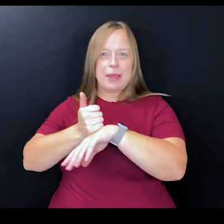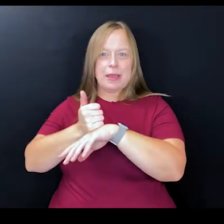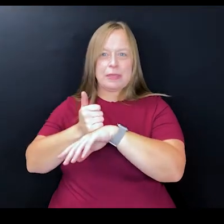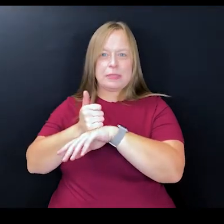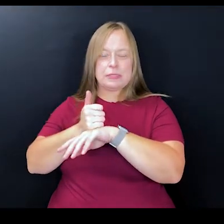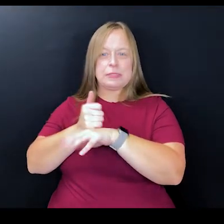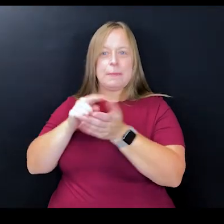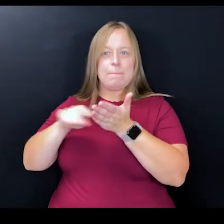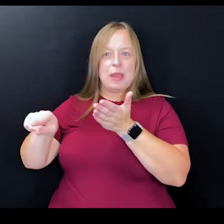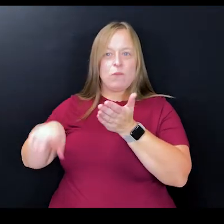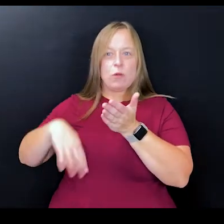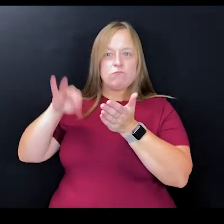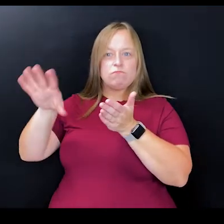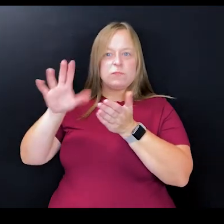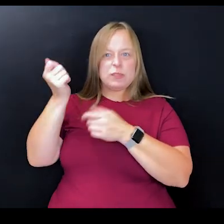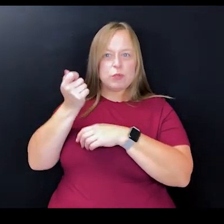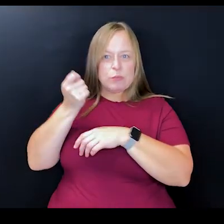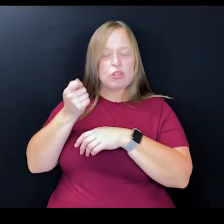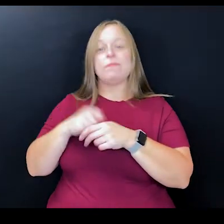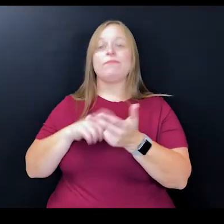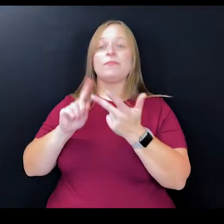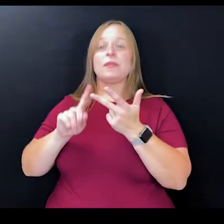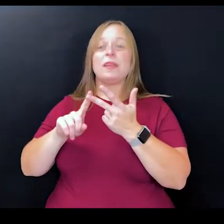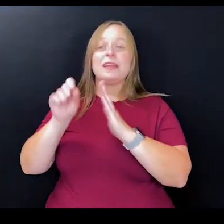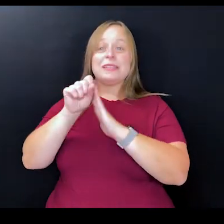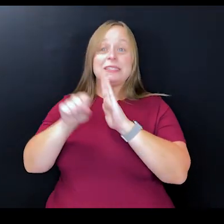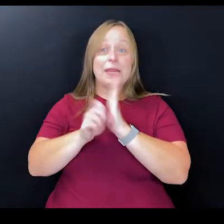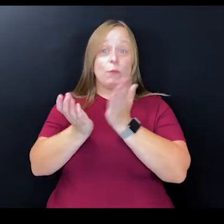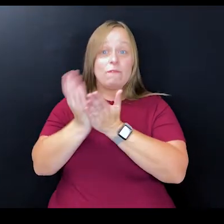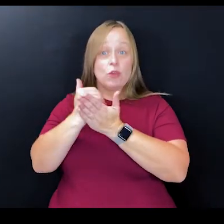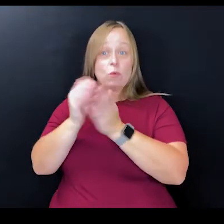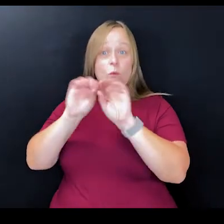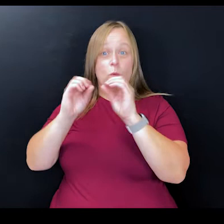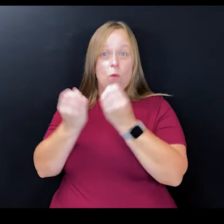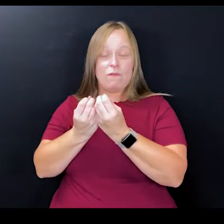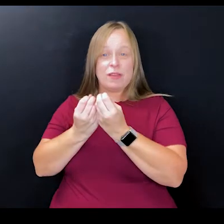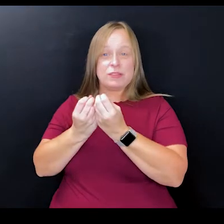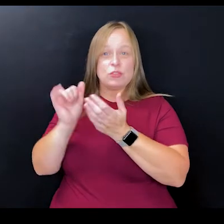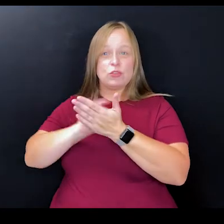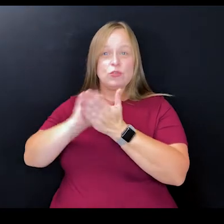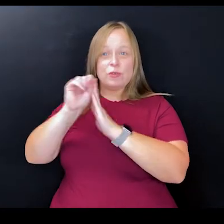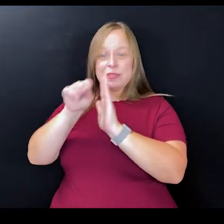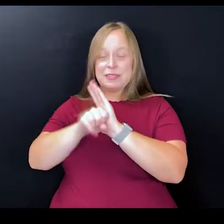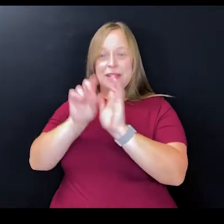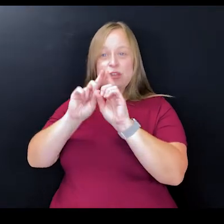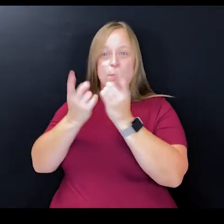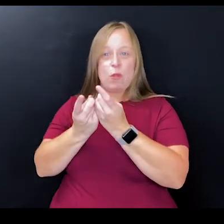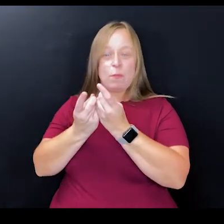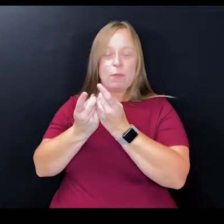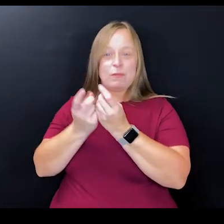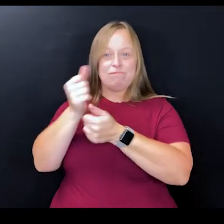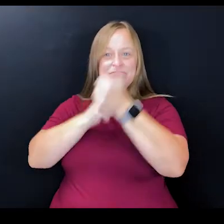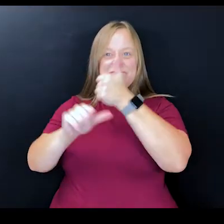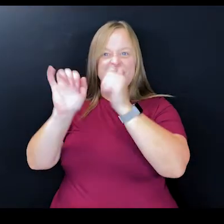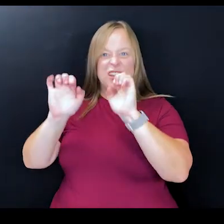paid-for subscription services. The Office of State Review is the office in the New York State Department of Education